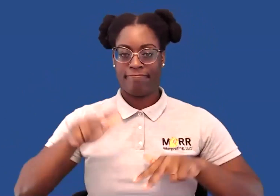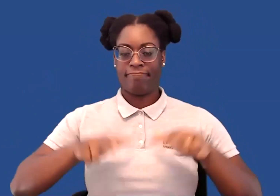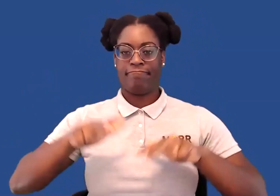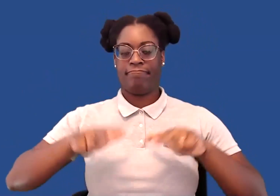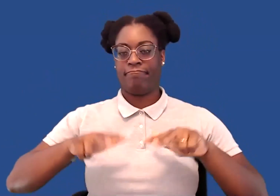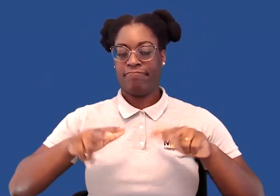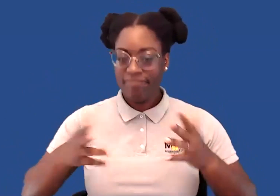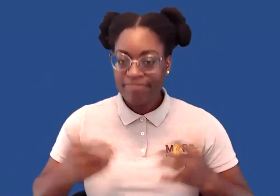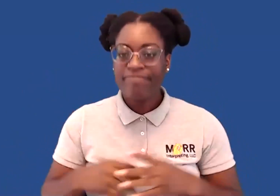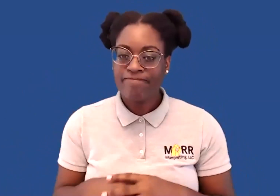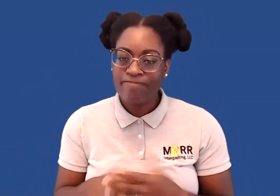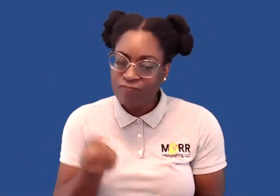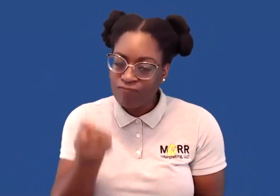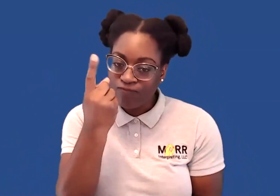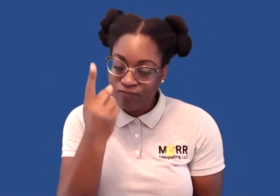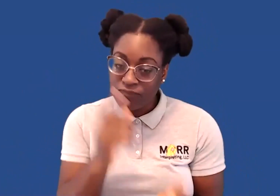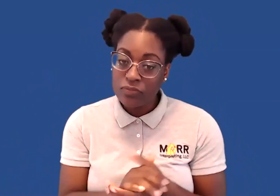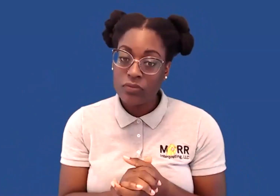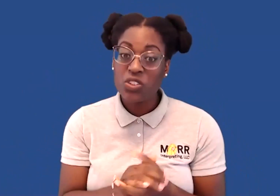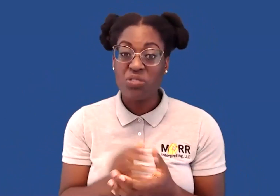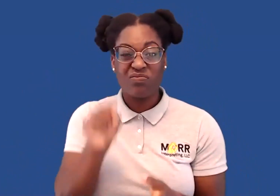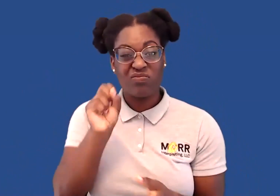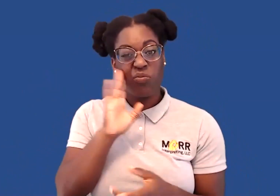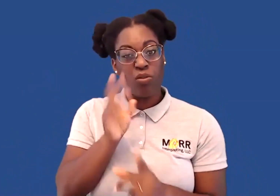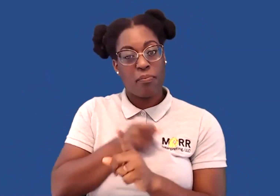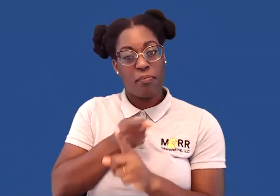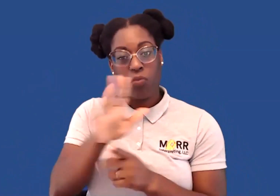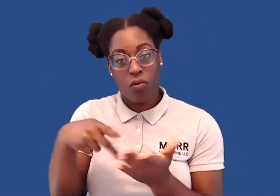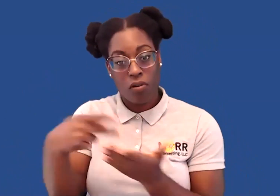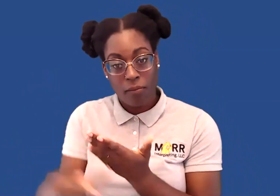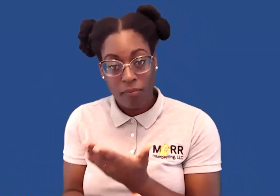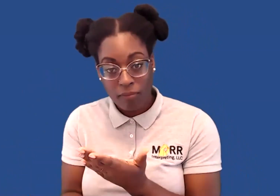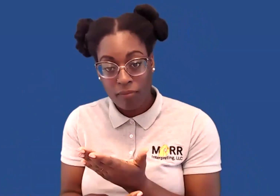And also, it sounds like, on a practical level, what is already happening on your campus.